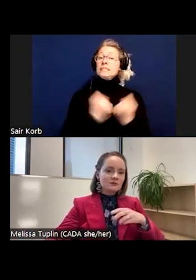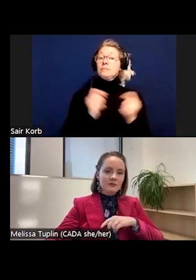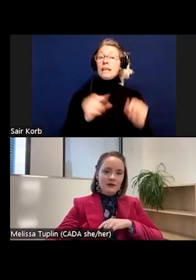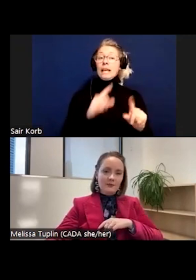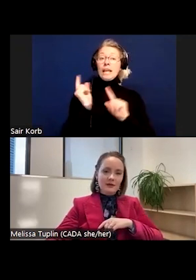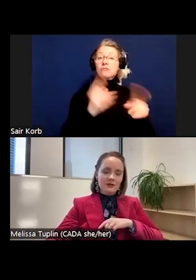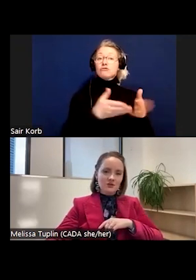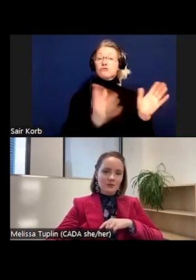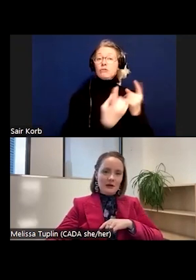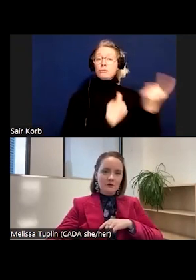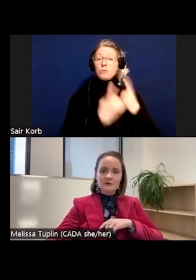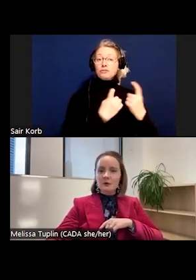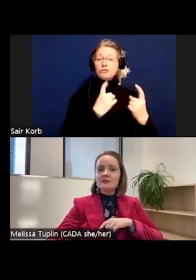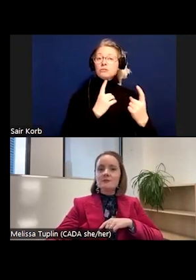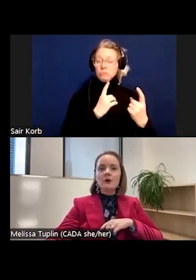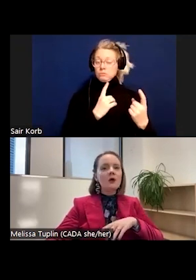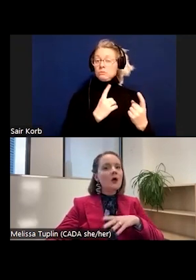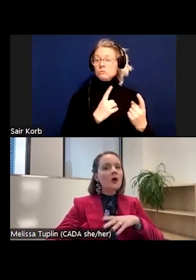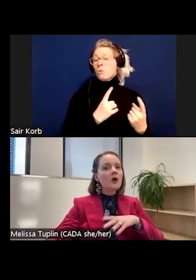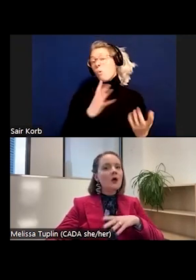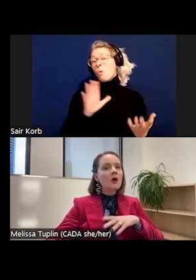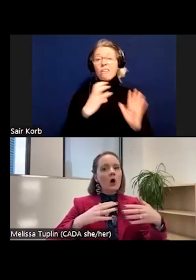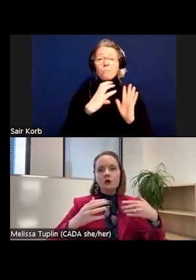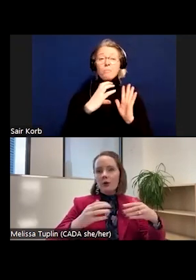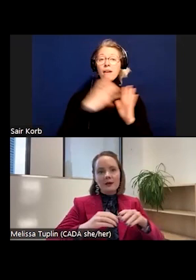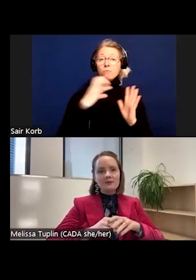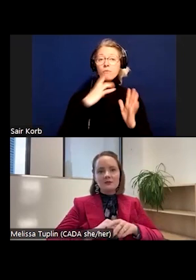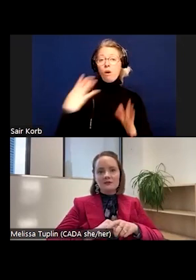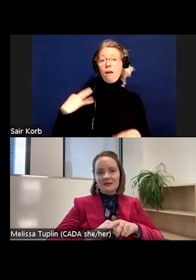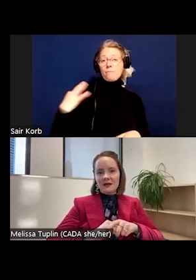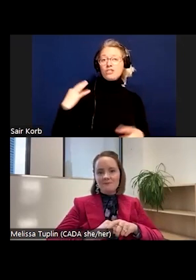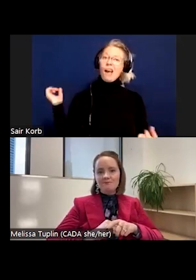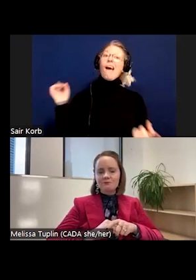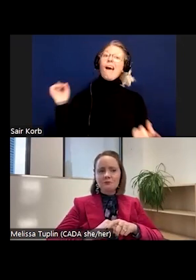with the application platform Smart Simple all the way up until the deadline.